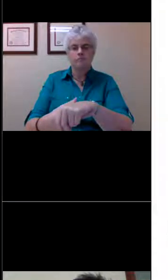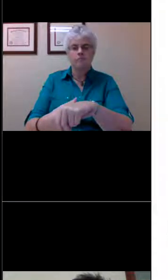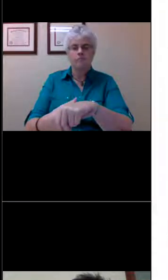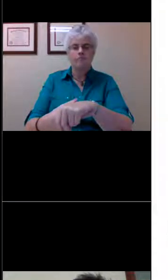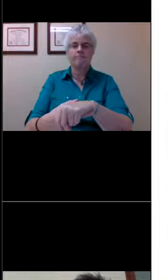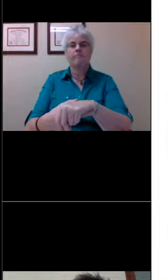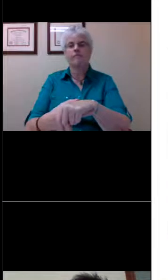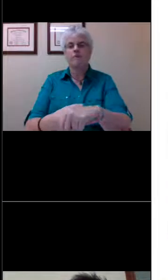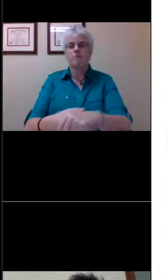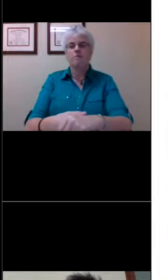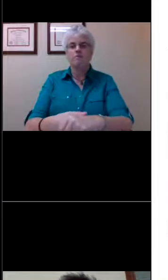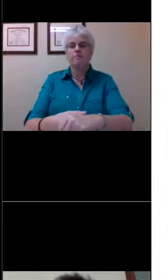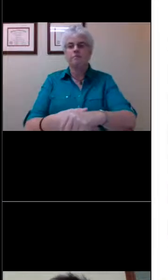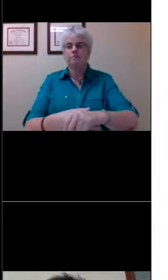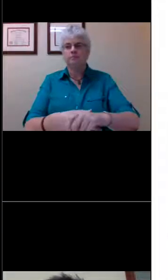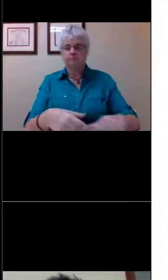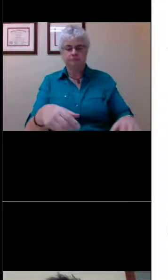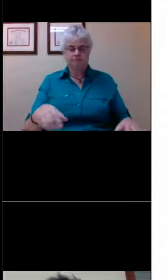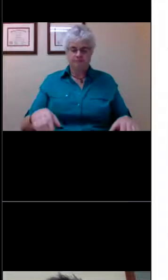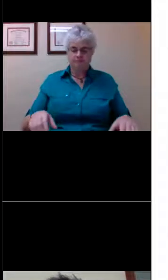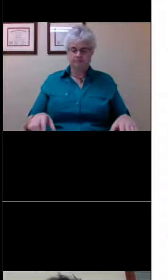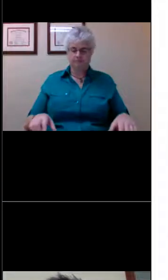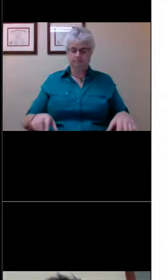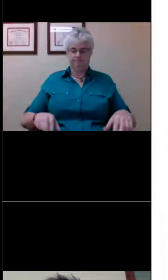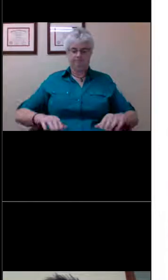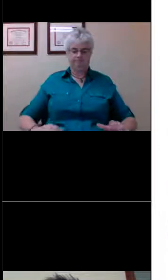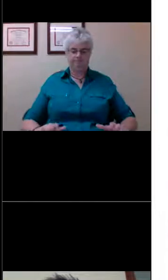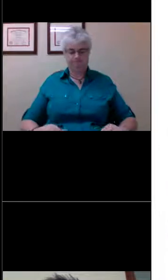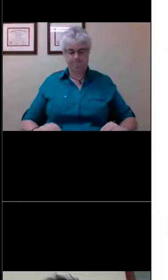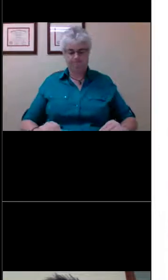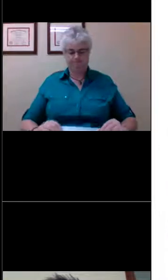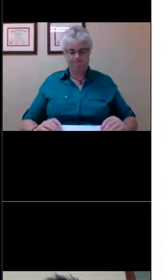you'll need to use your questions pane, and again that's commonly found on the